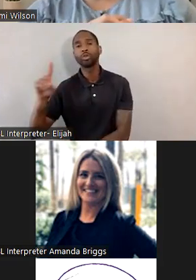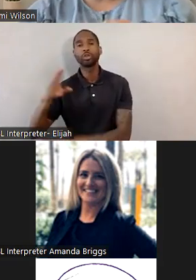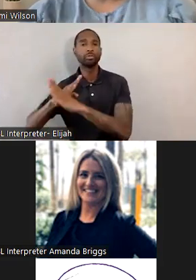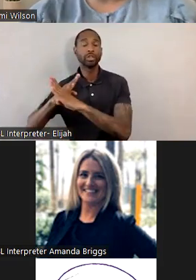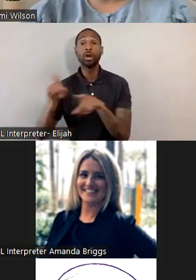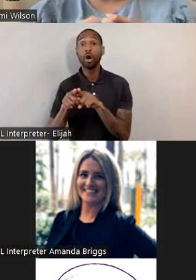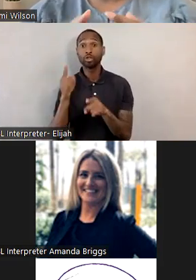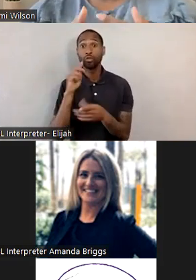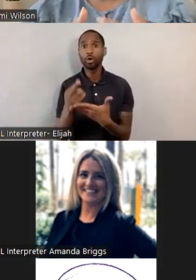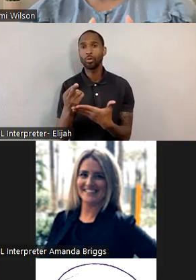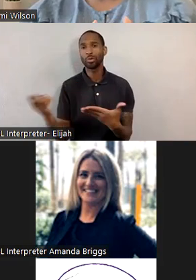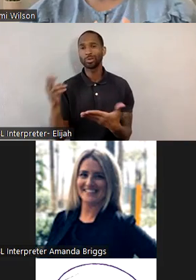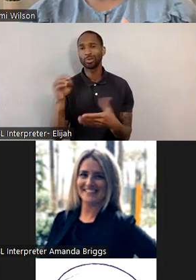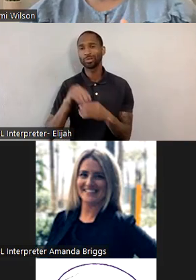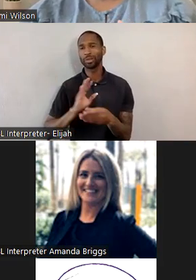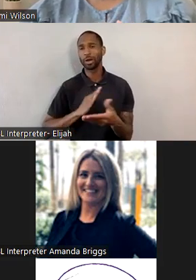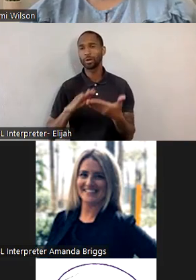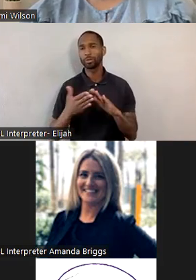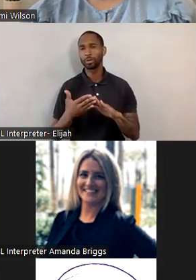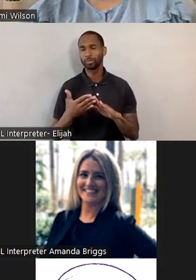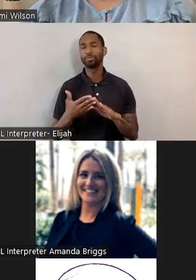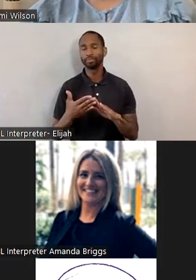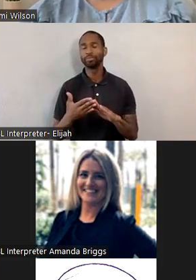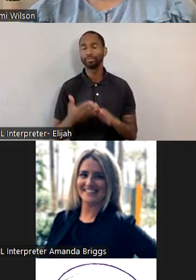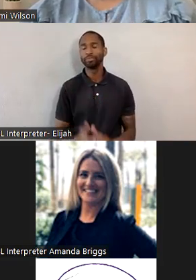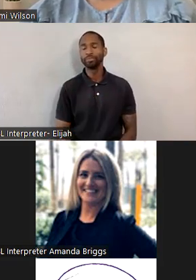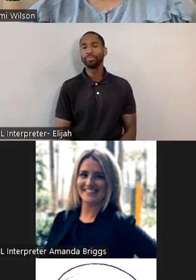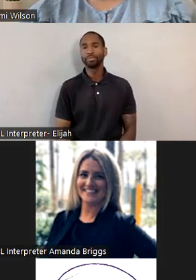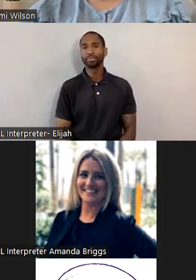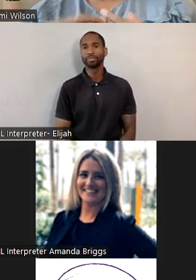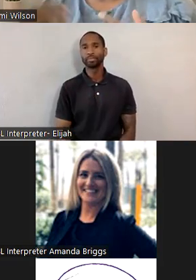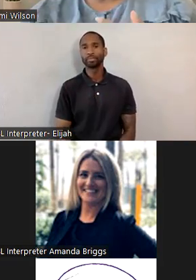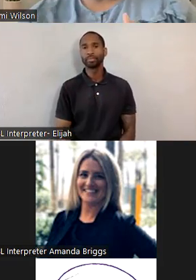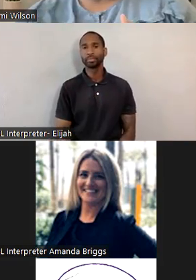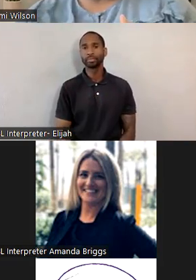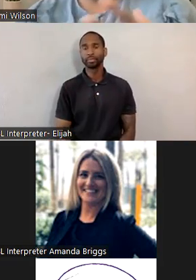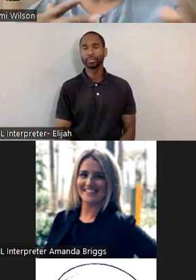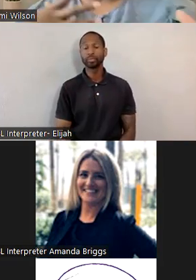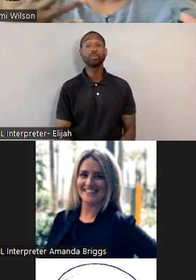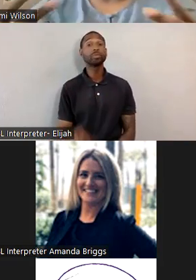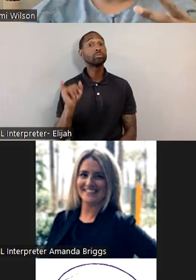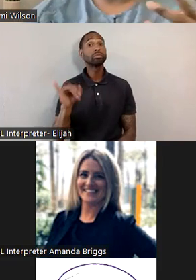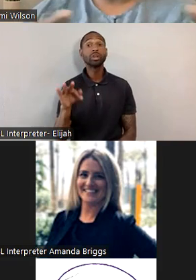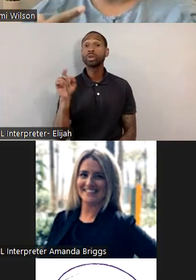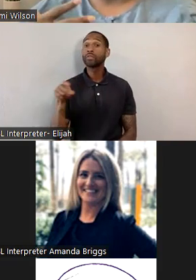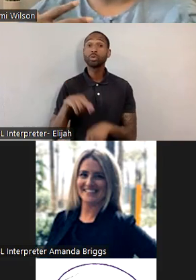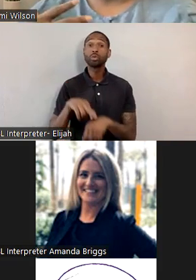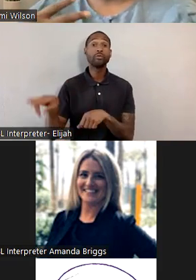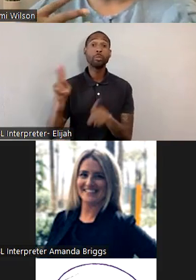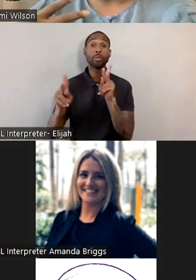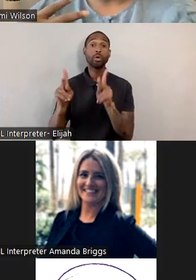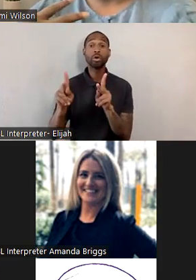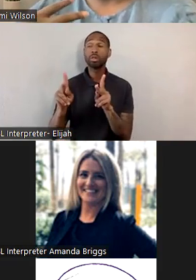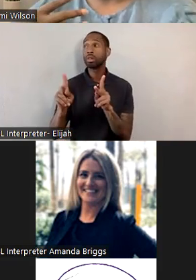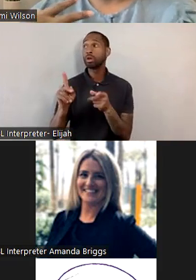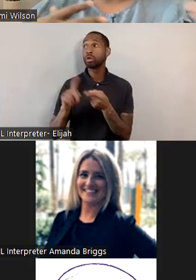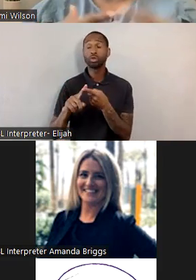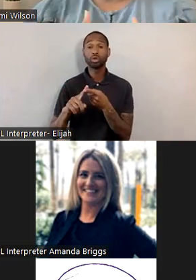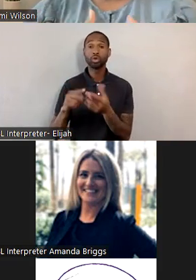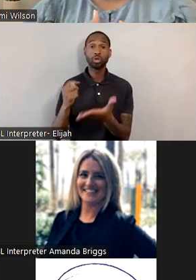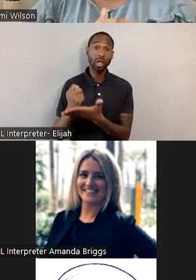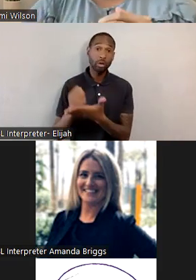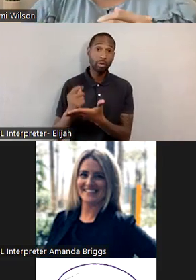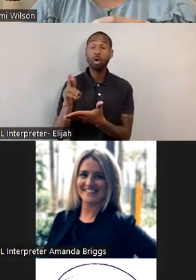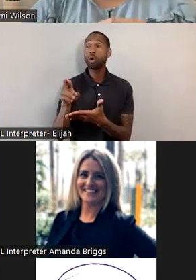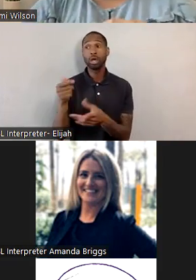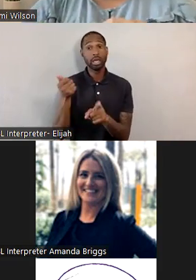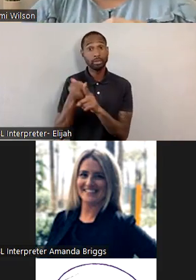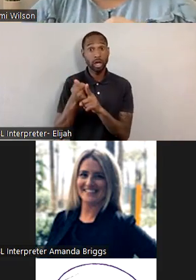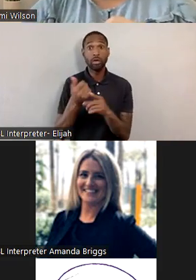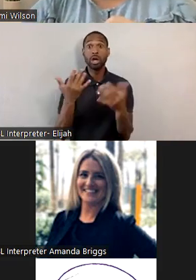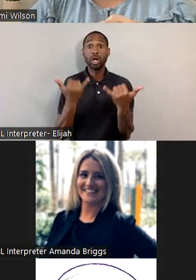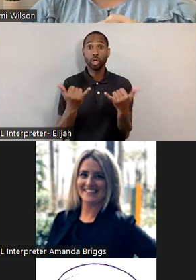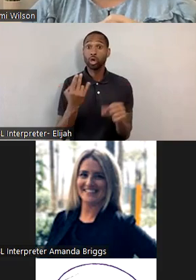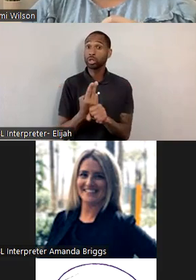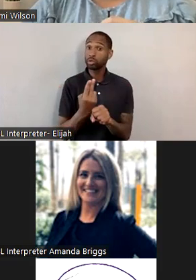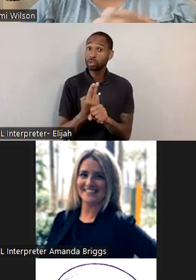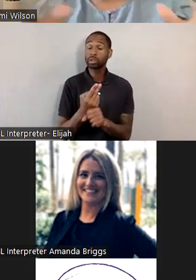community for referring people that we are working with who are currently using, or even